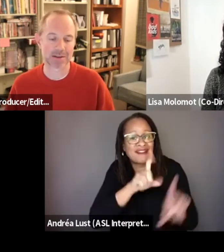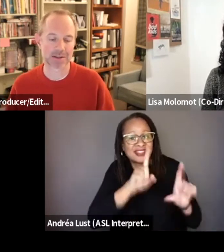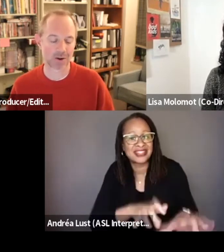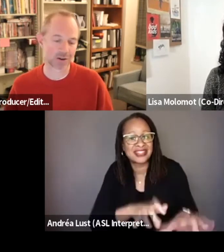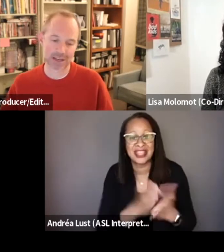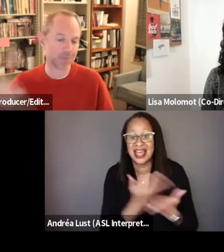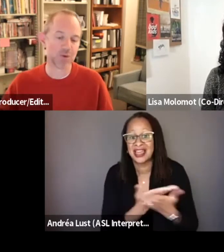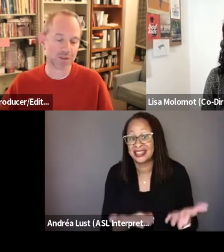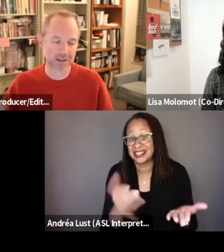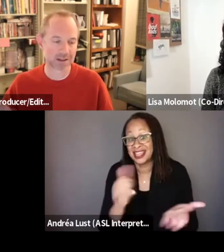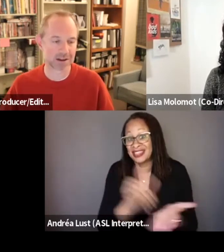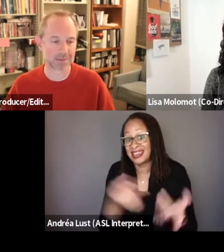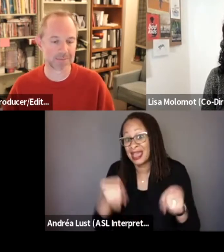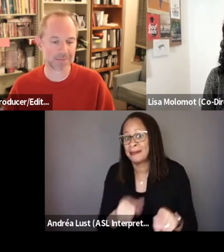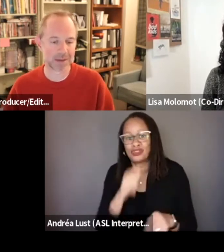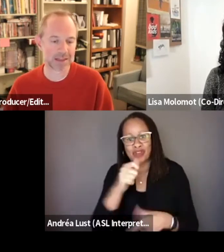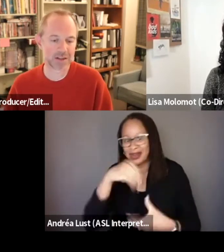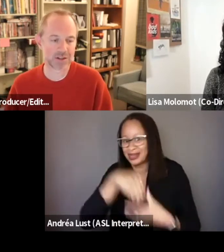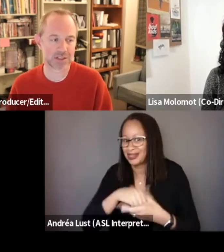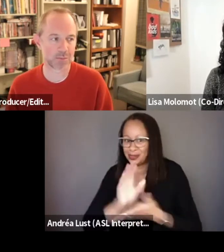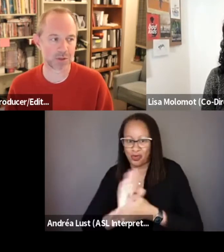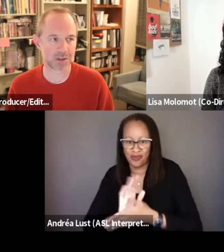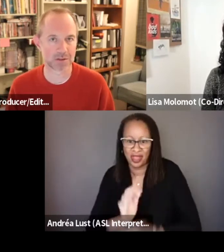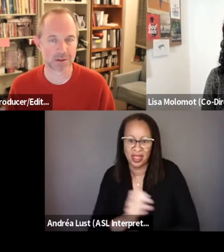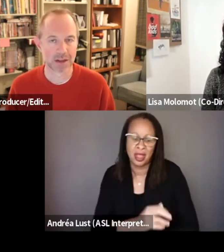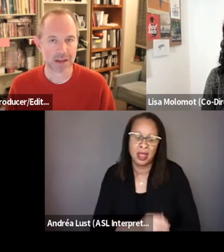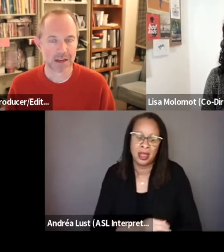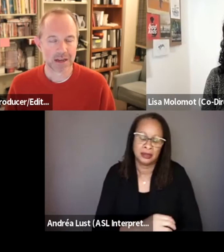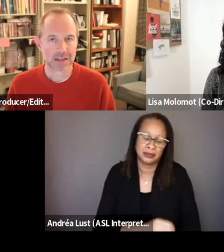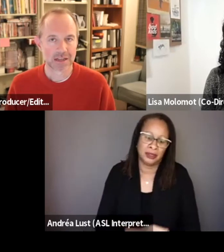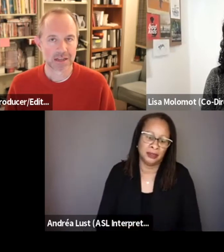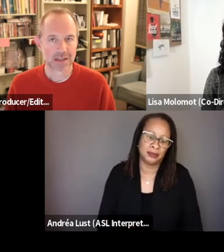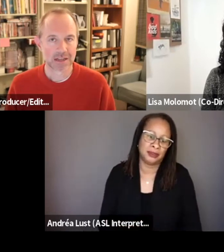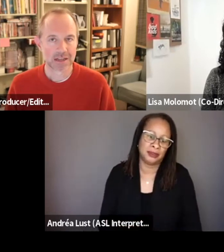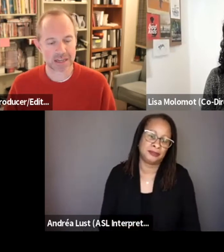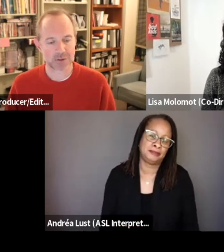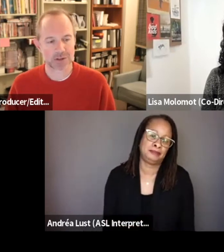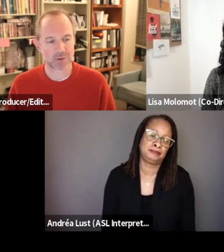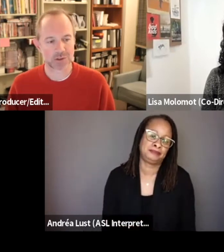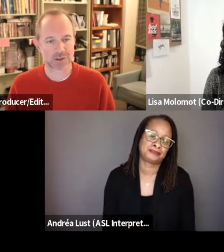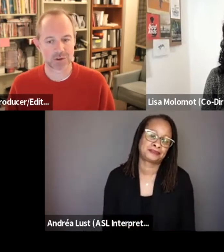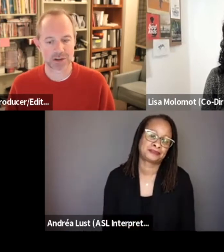that aren't in the movie. And then just to put it together into a story